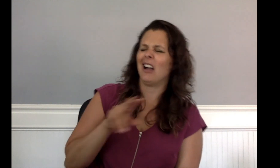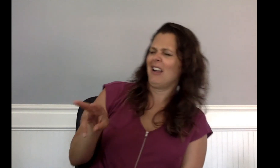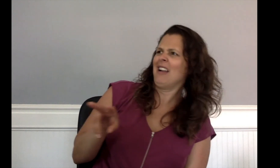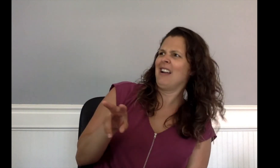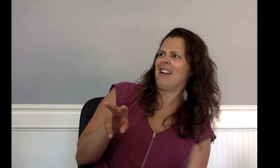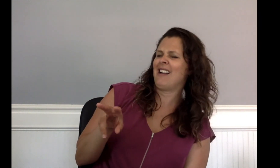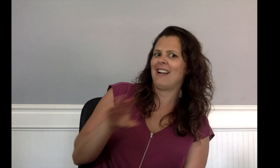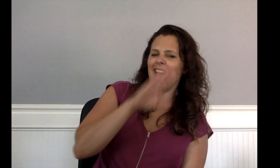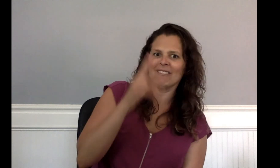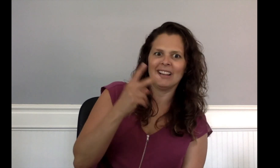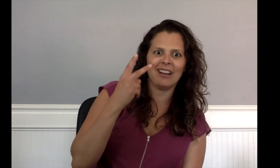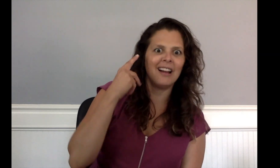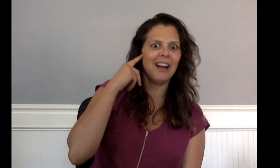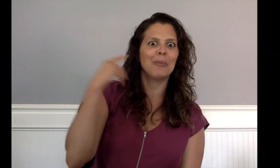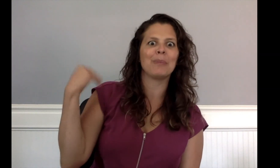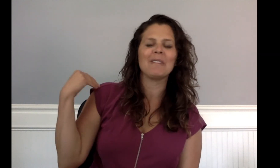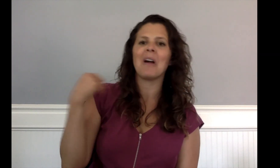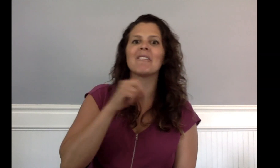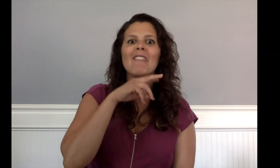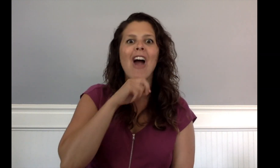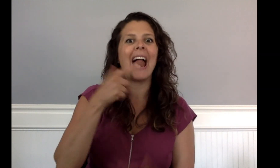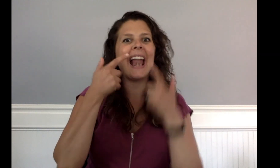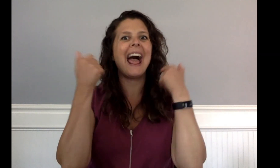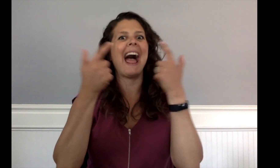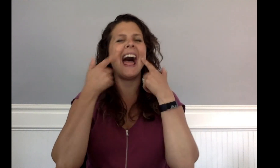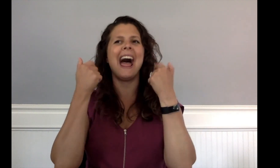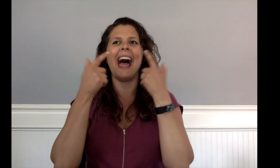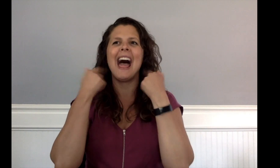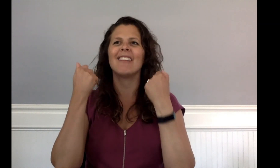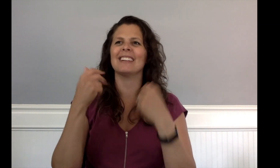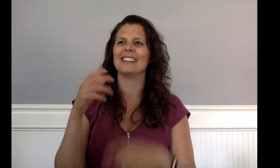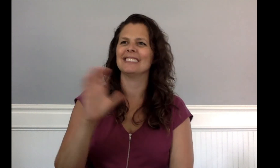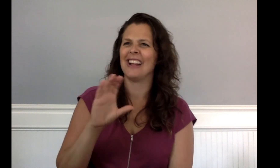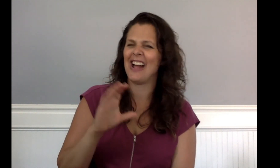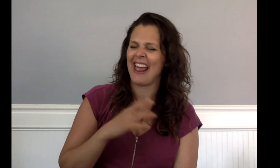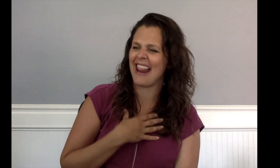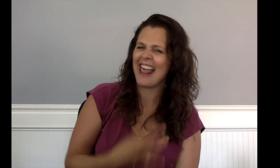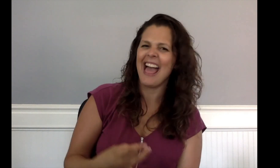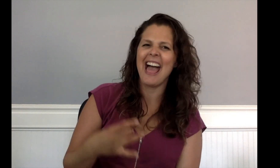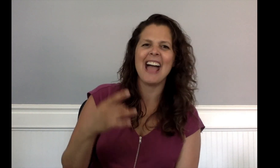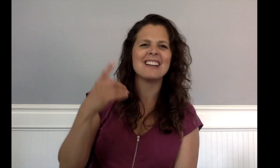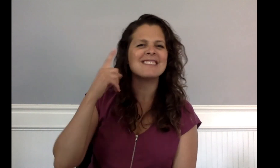Charlie had never heard Frog laugh out loud before.